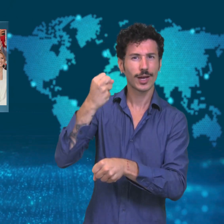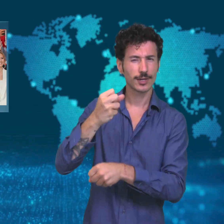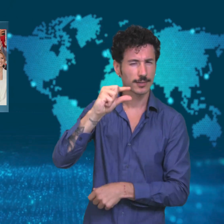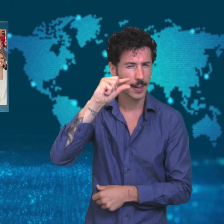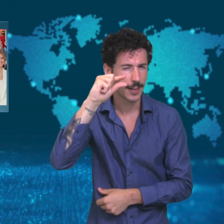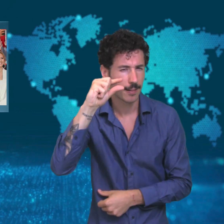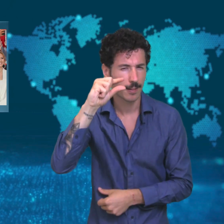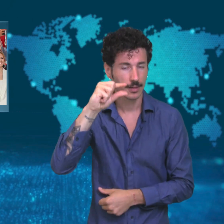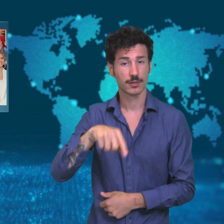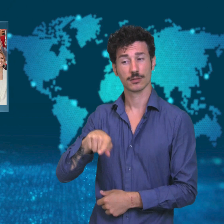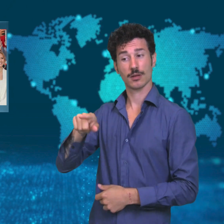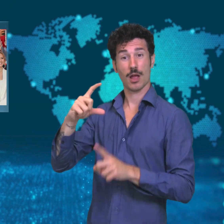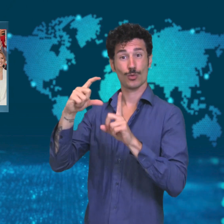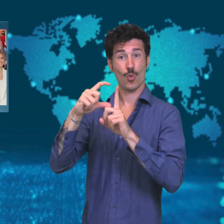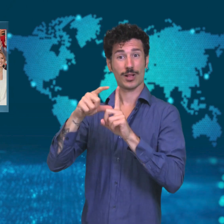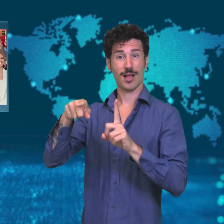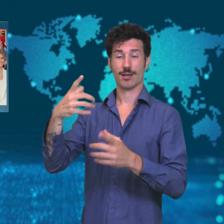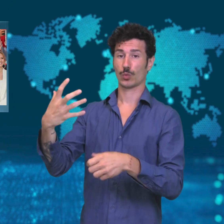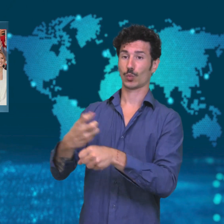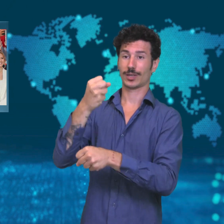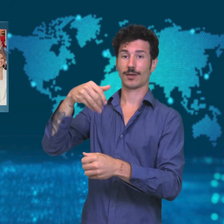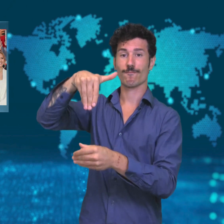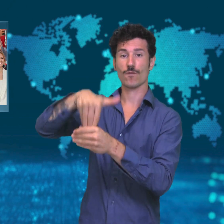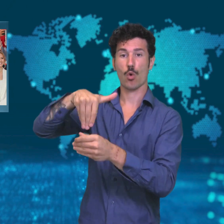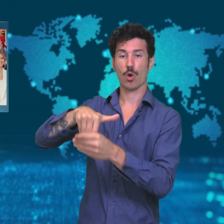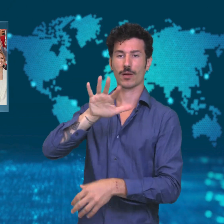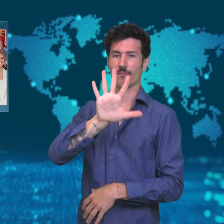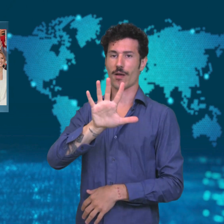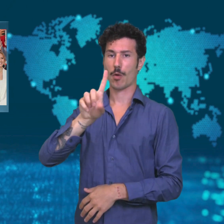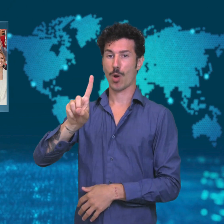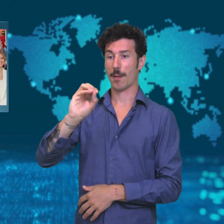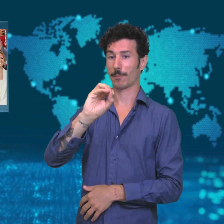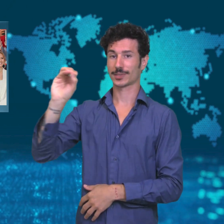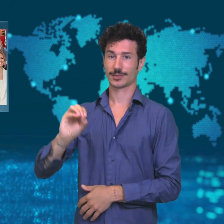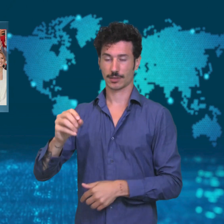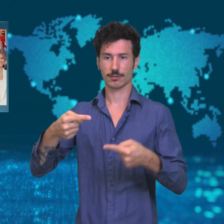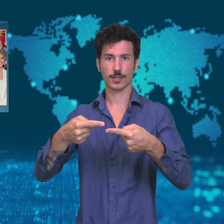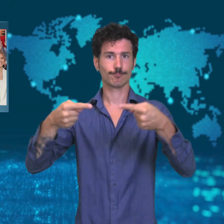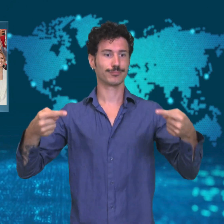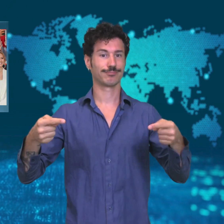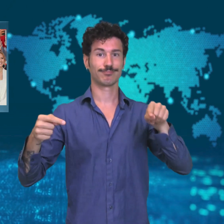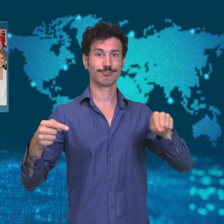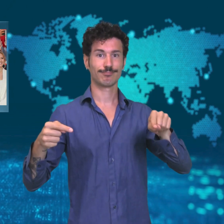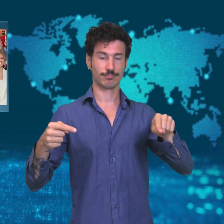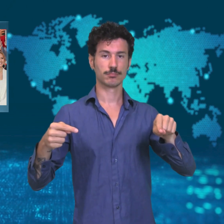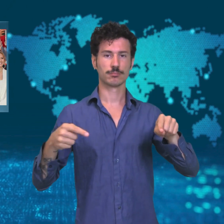He received 51% of the vote while his opponent